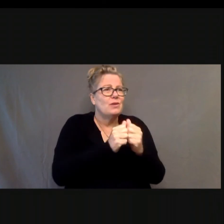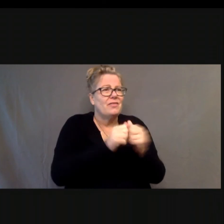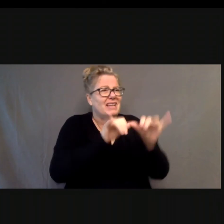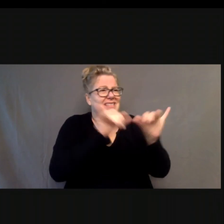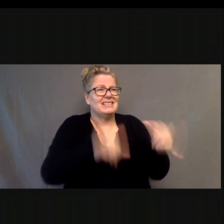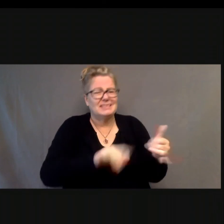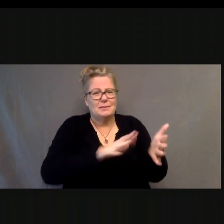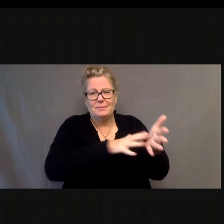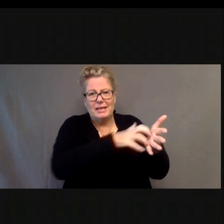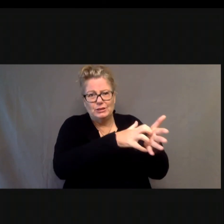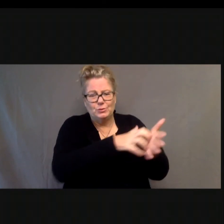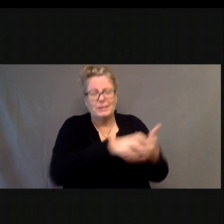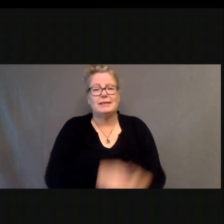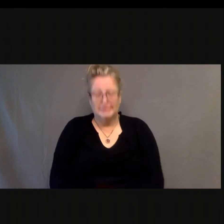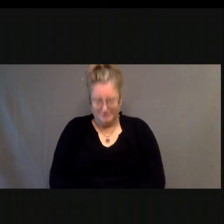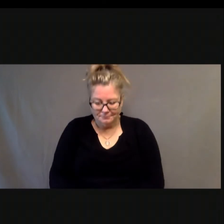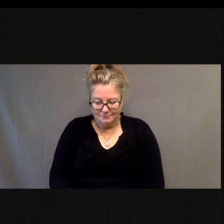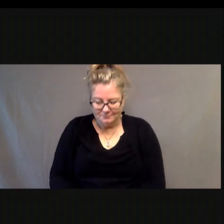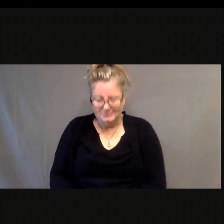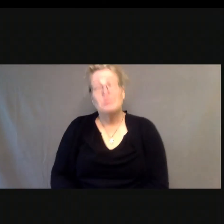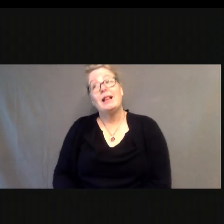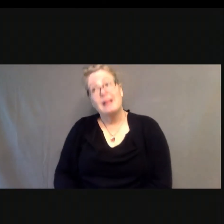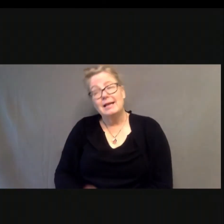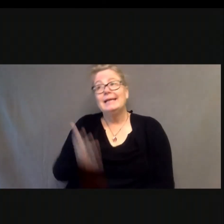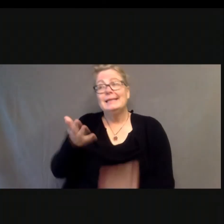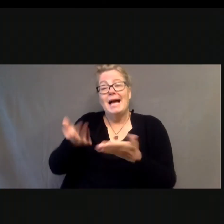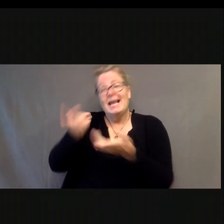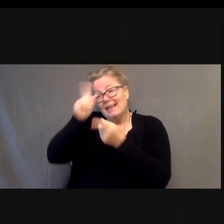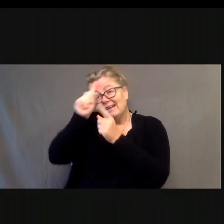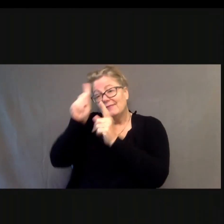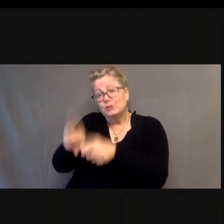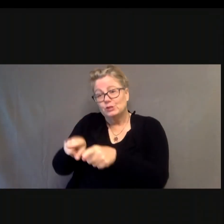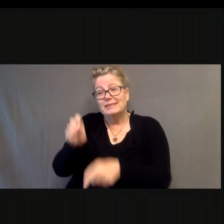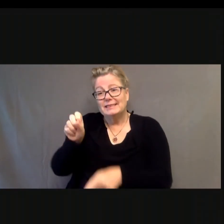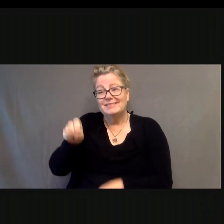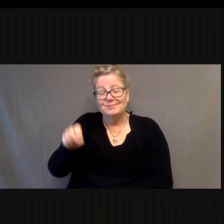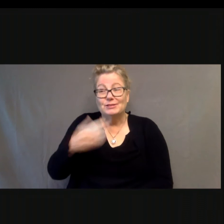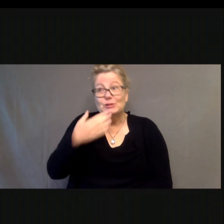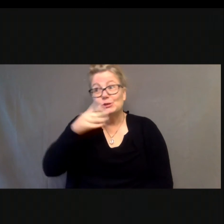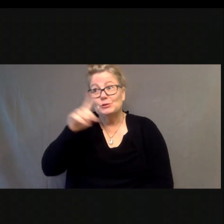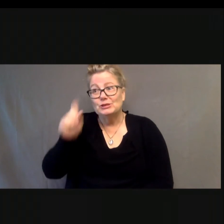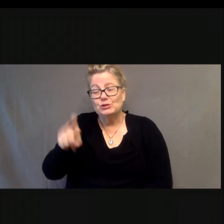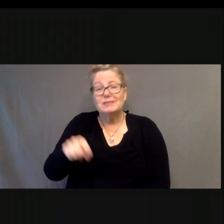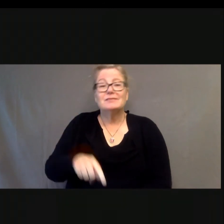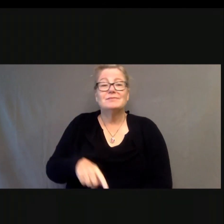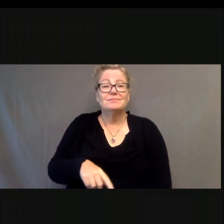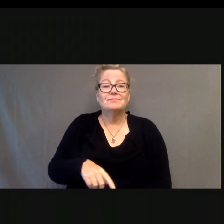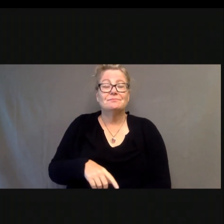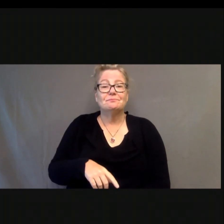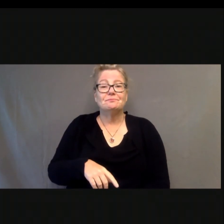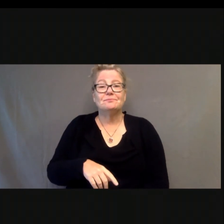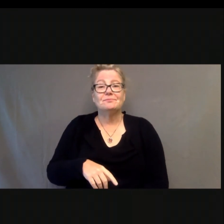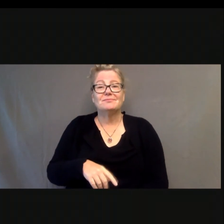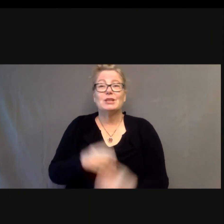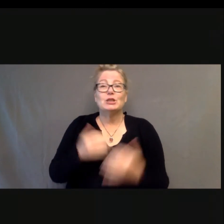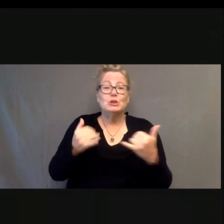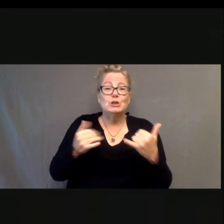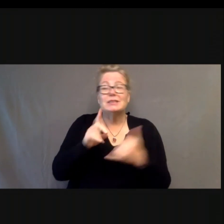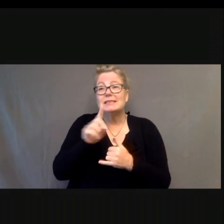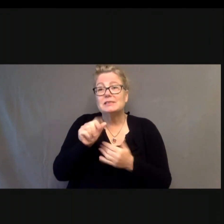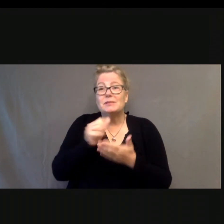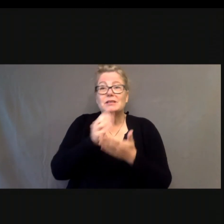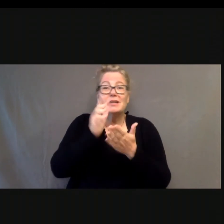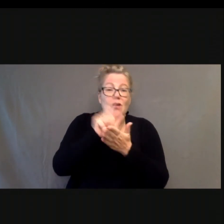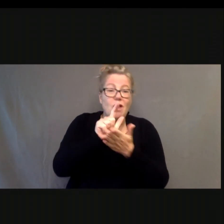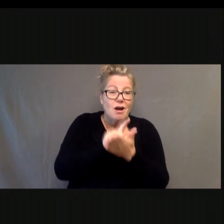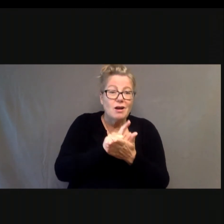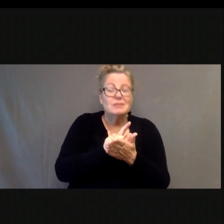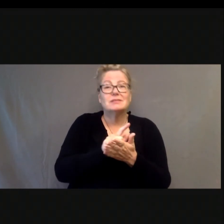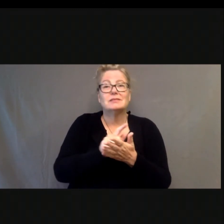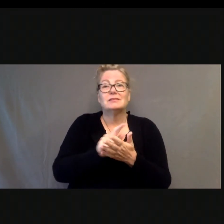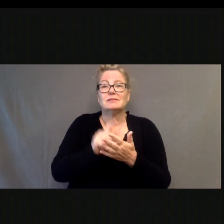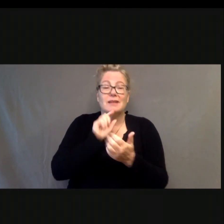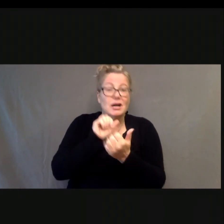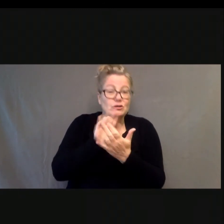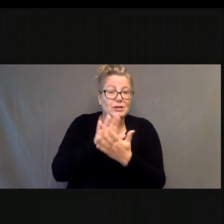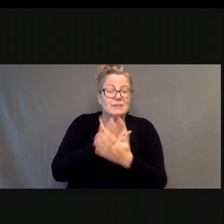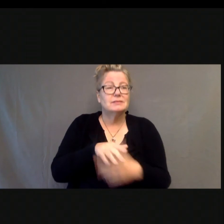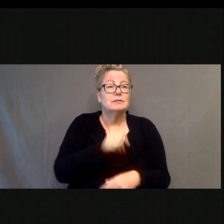the disability civil rights laws, unfortunately the private sector businesses and schools,